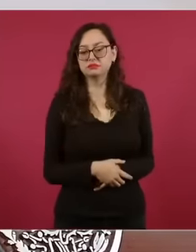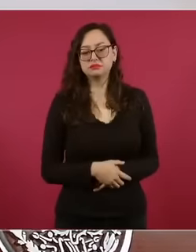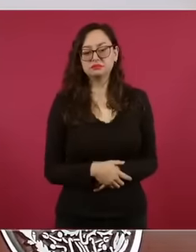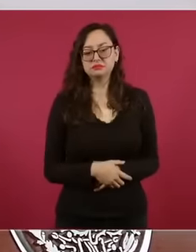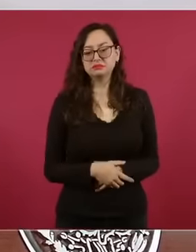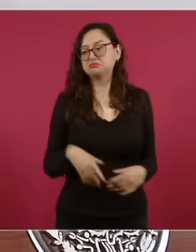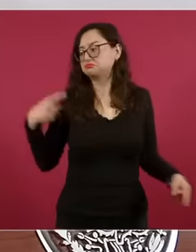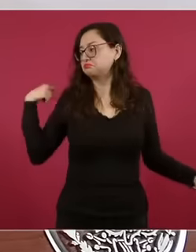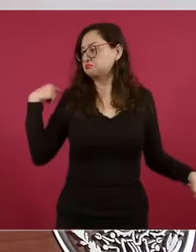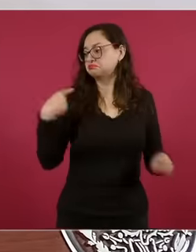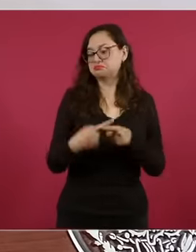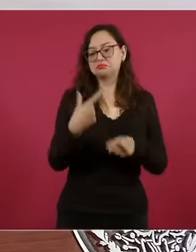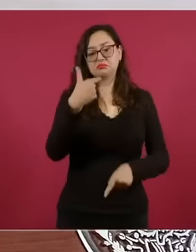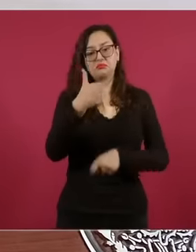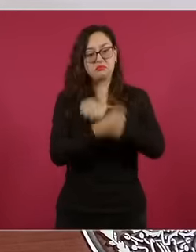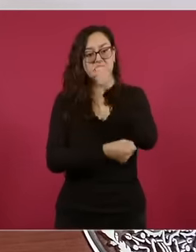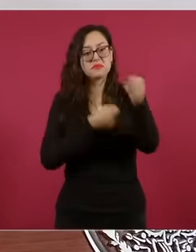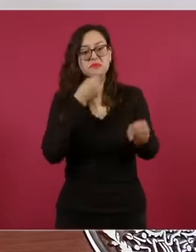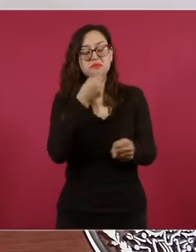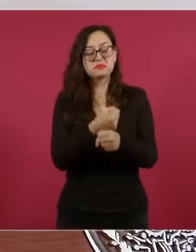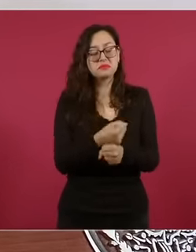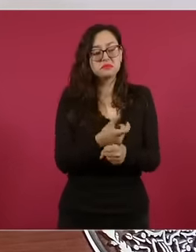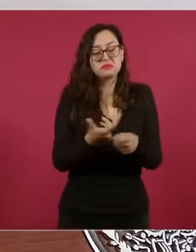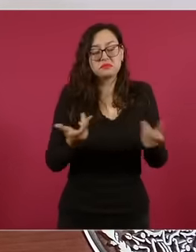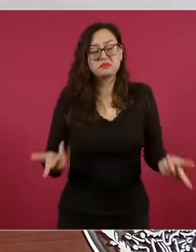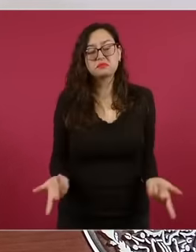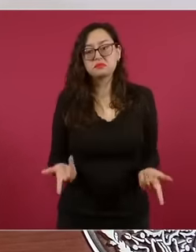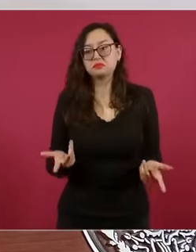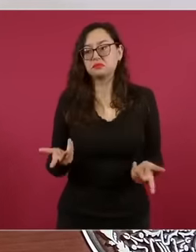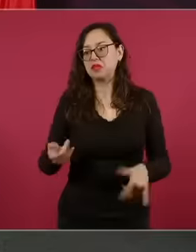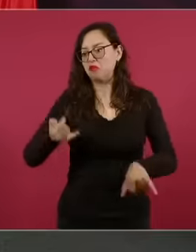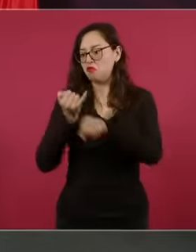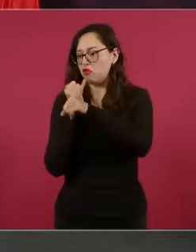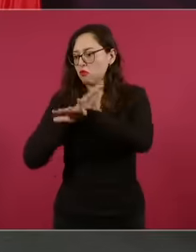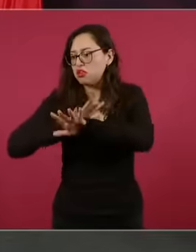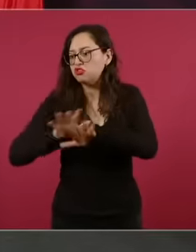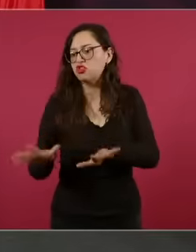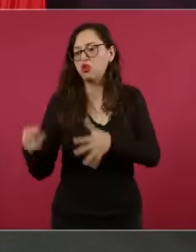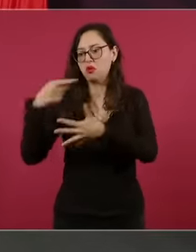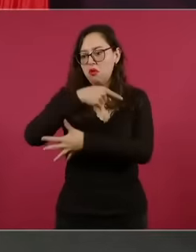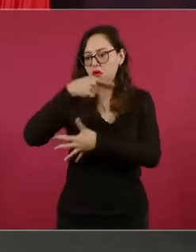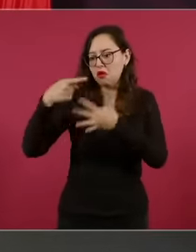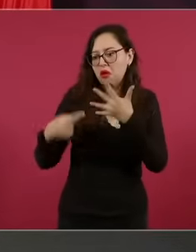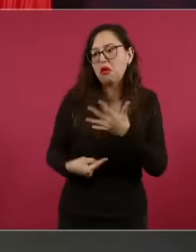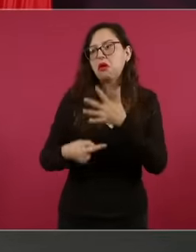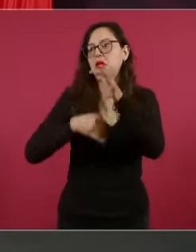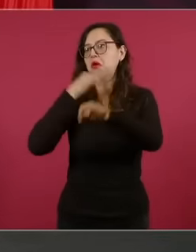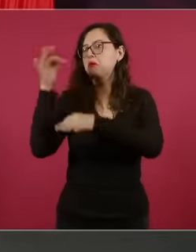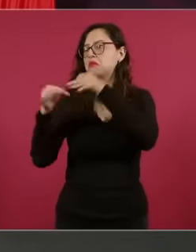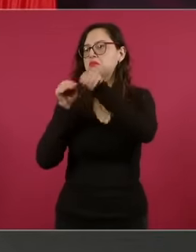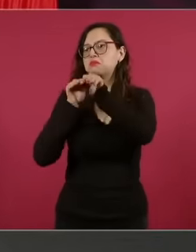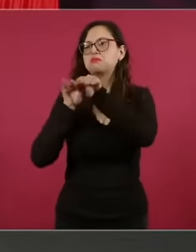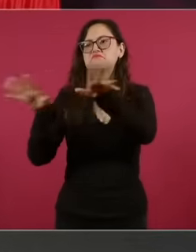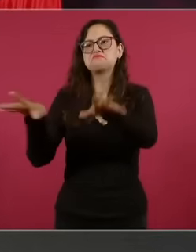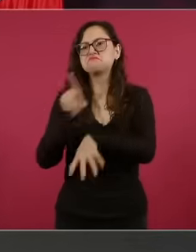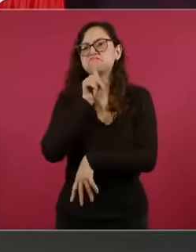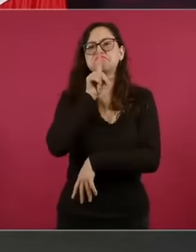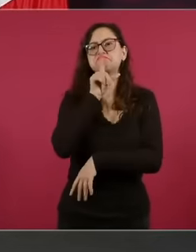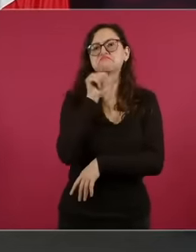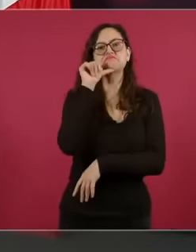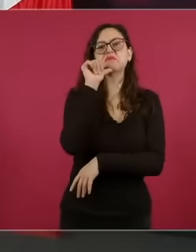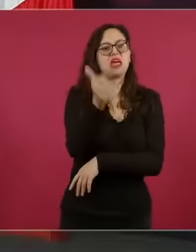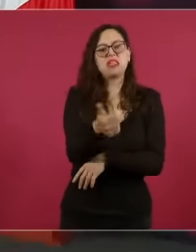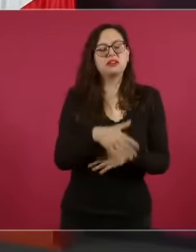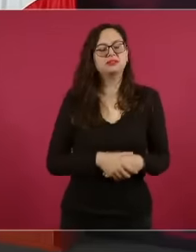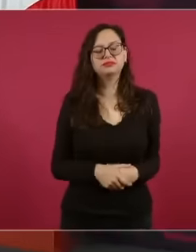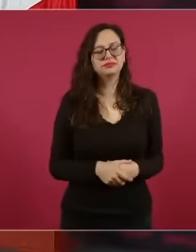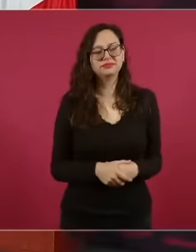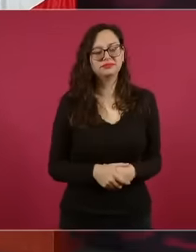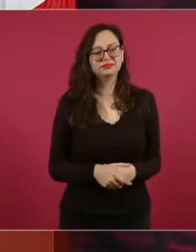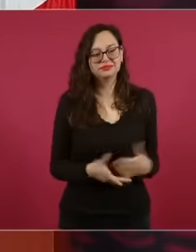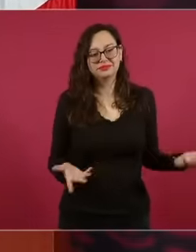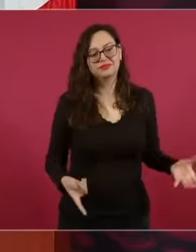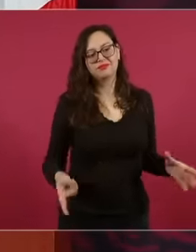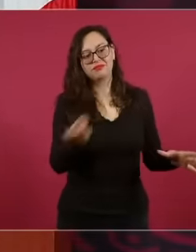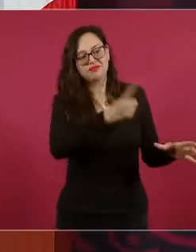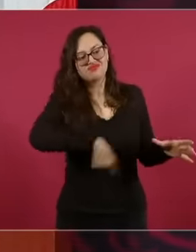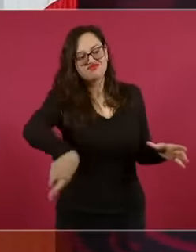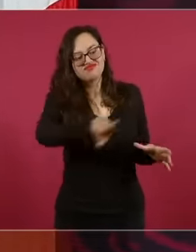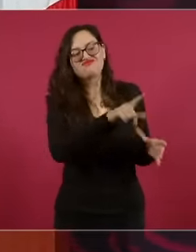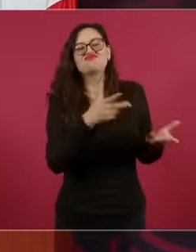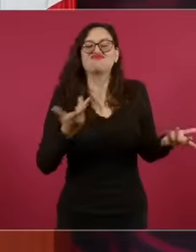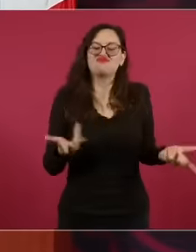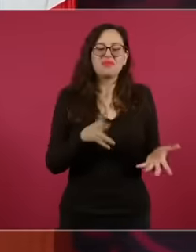as well as are angry because the majority of the newspapers, the radio stations, the